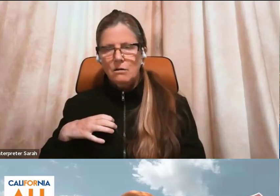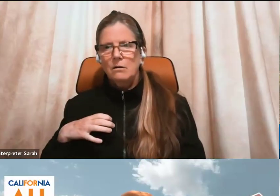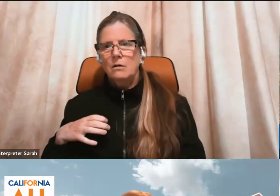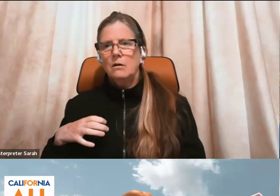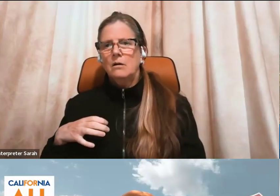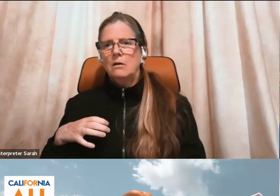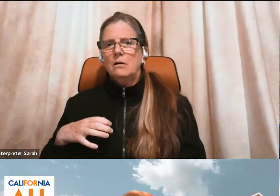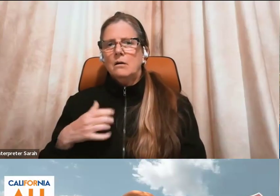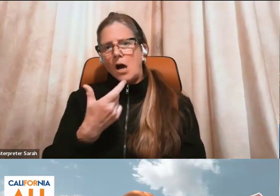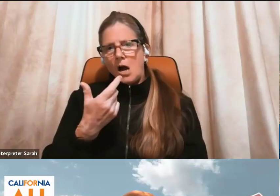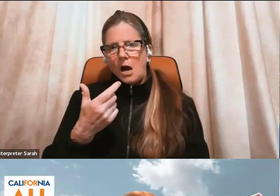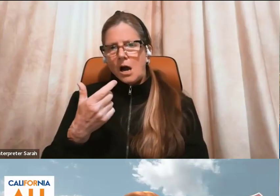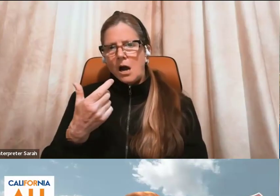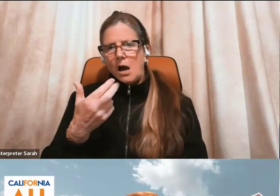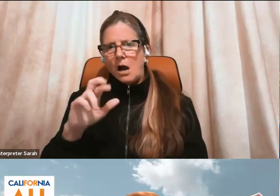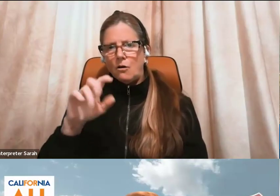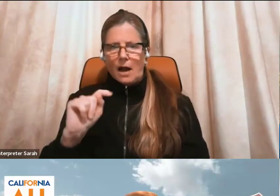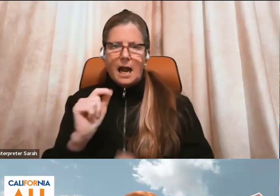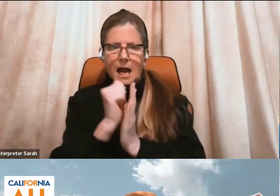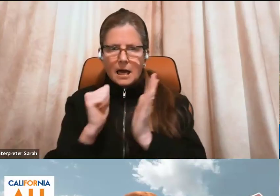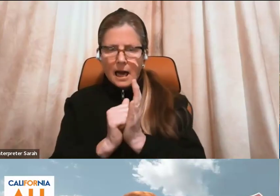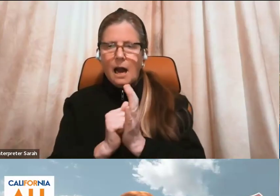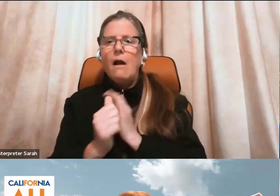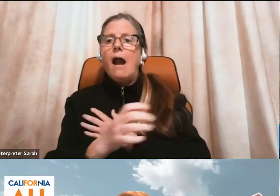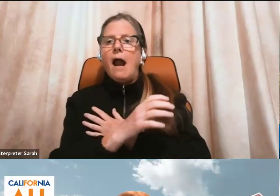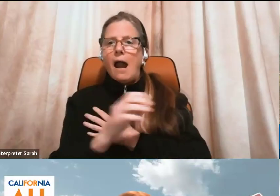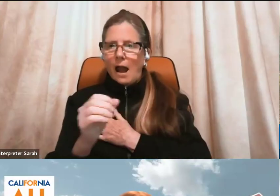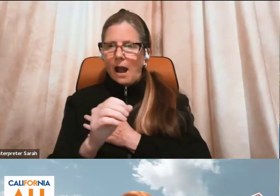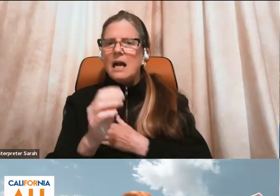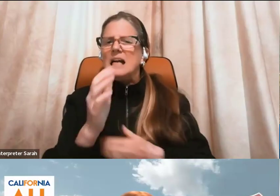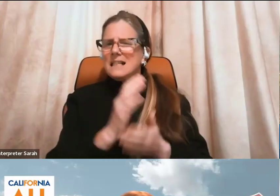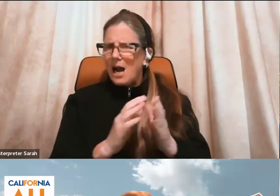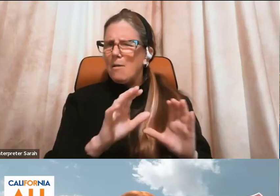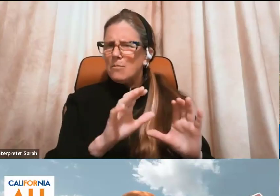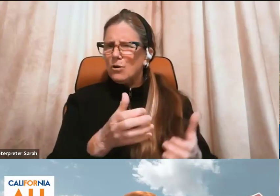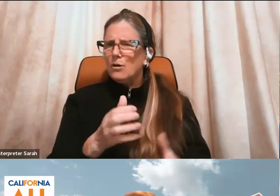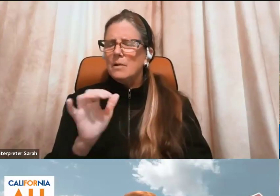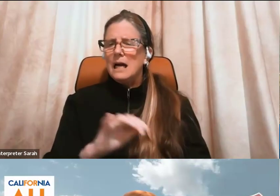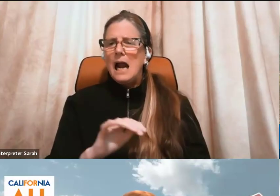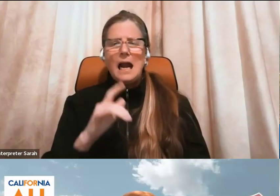Grant Account, and additionally, there's entities like the California Emerging Technology and